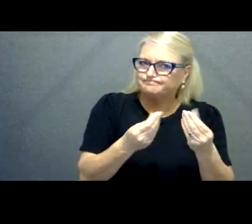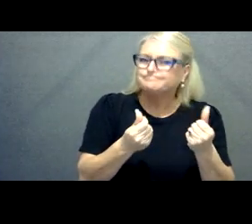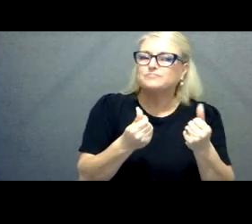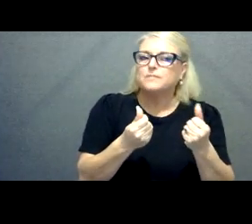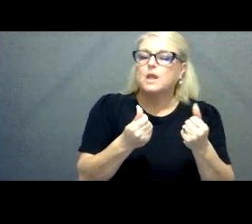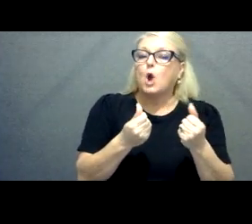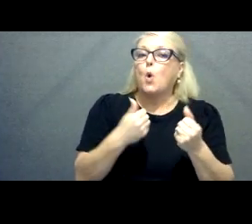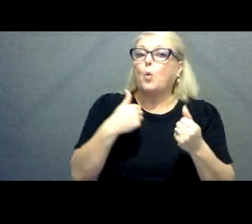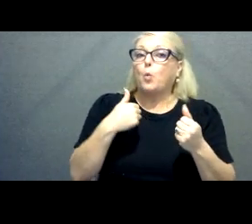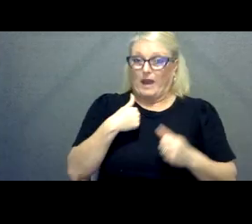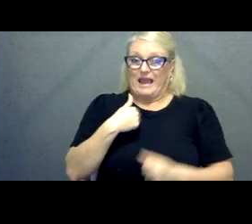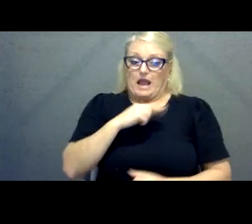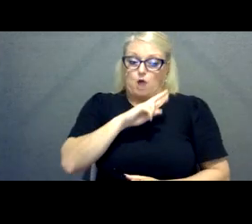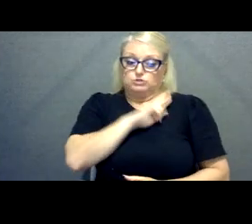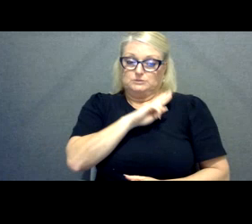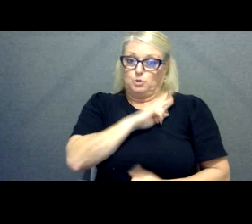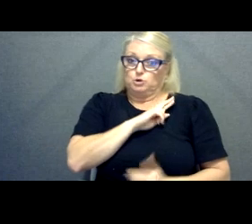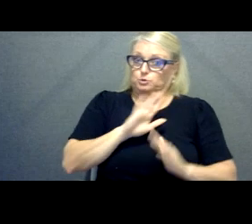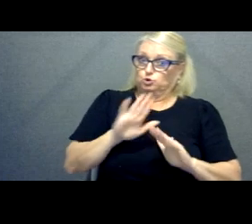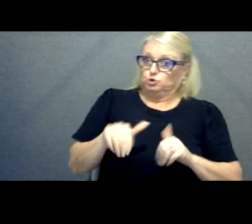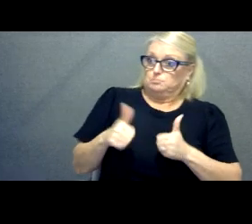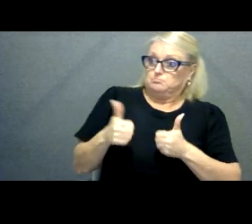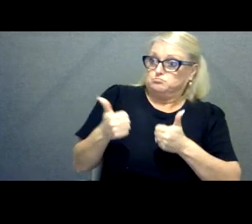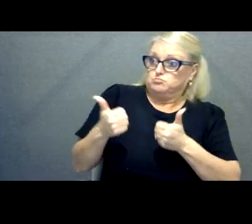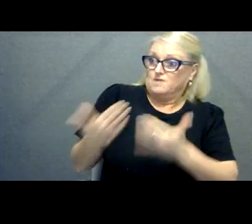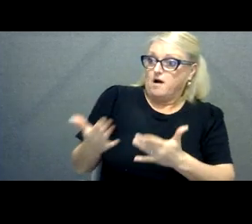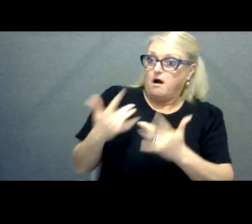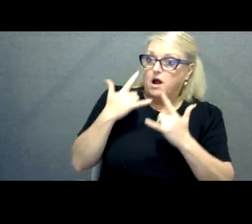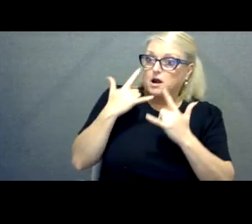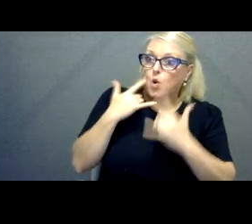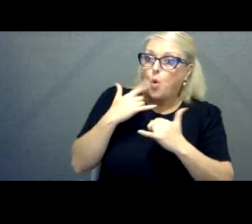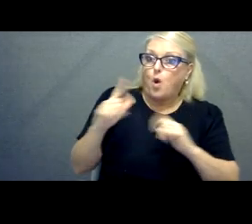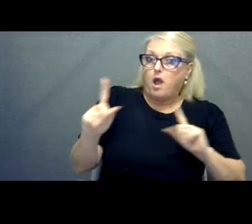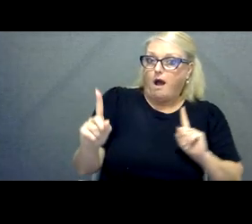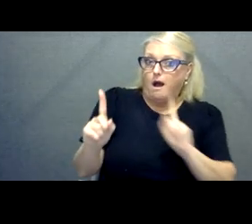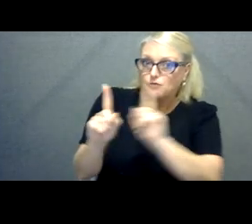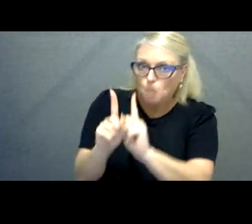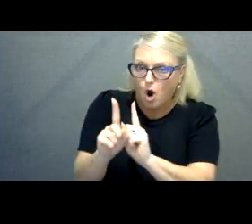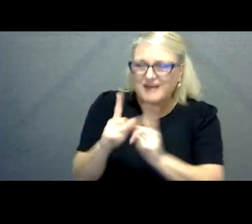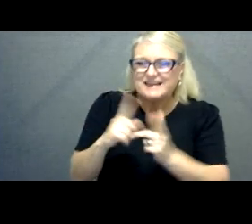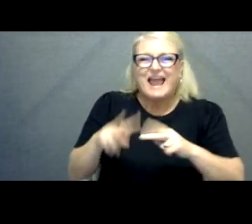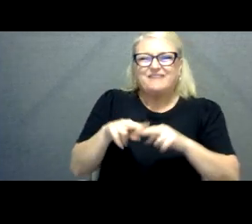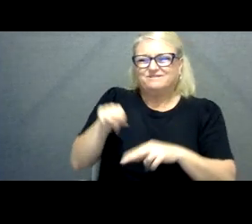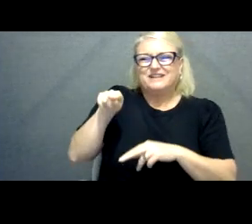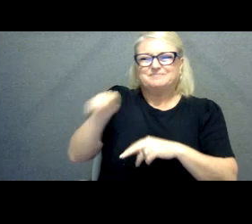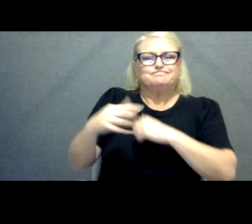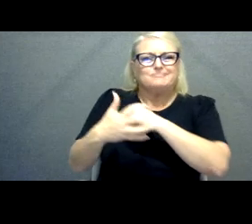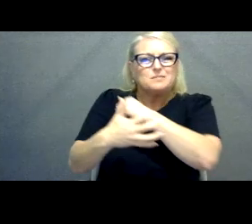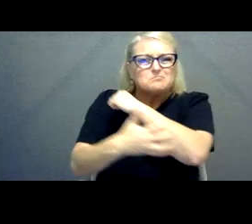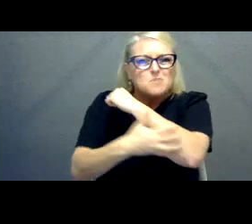to clients who are financially disadvantaged so how do we do that we have a means test which